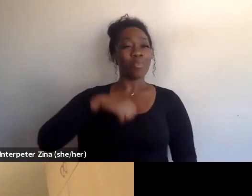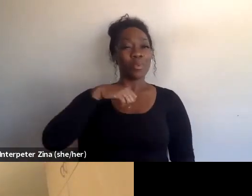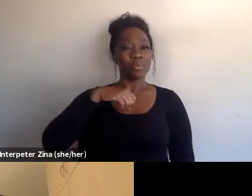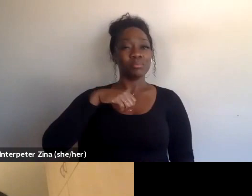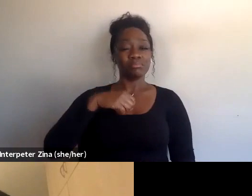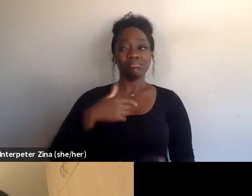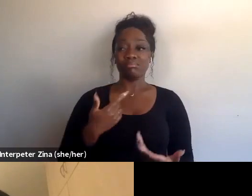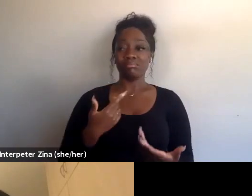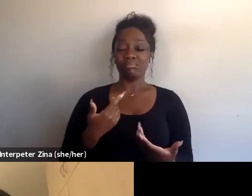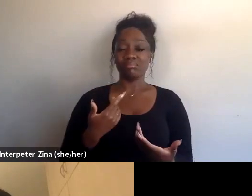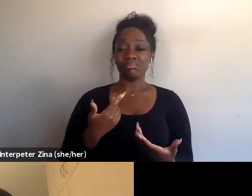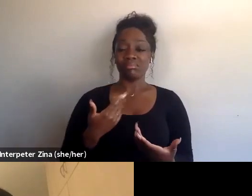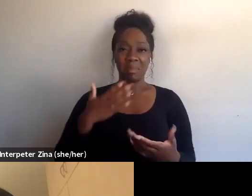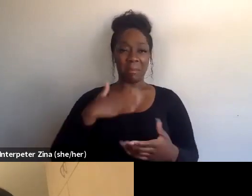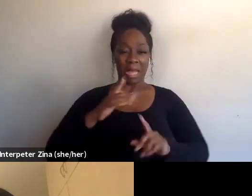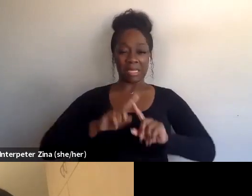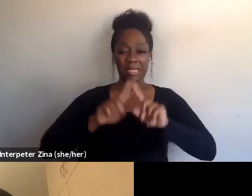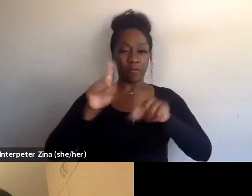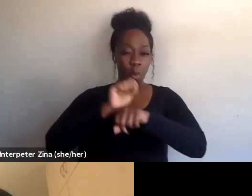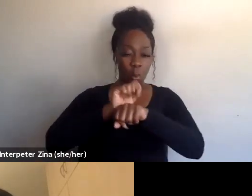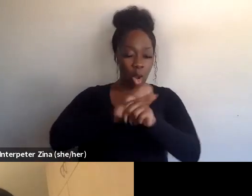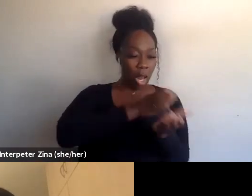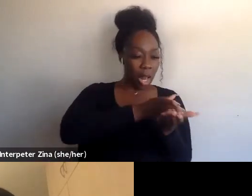the different fields of work that I engage with.